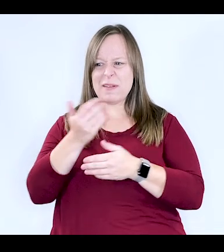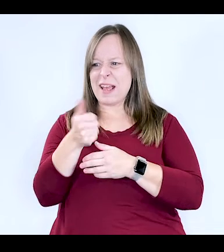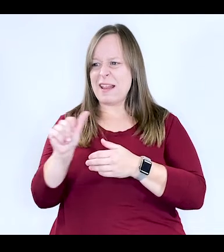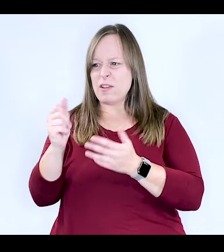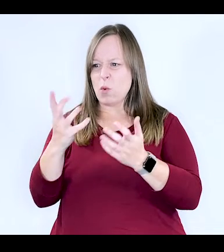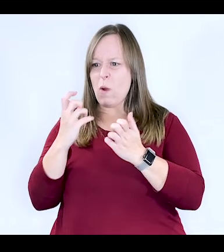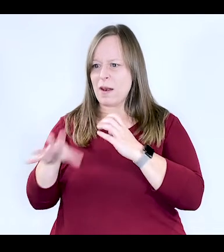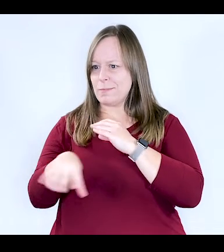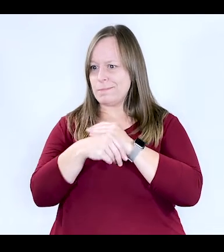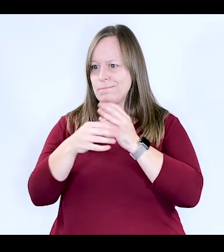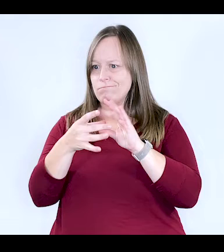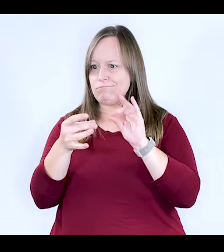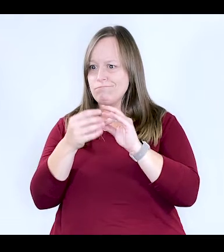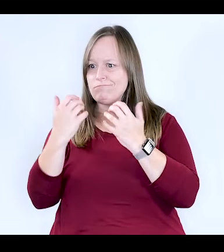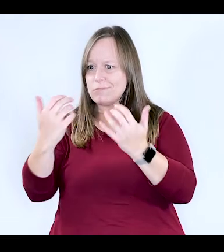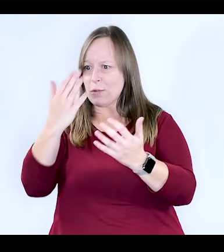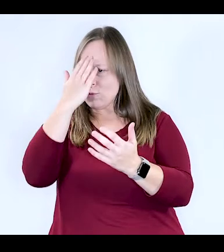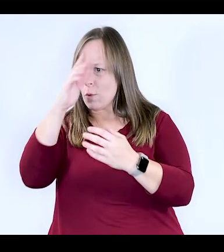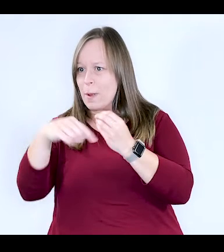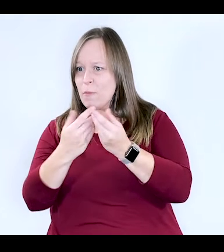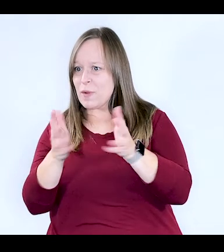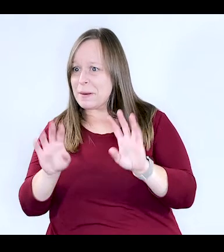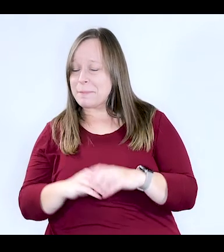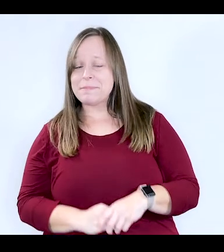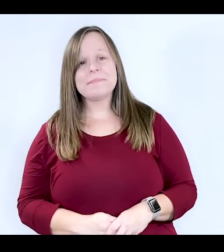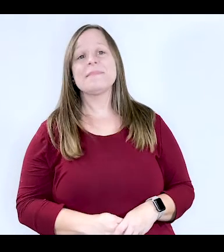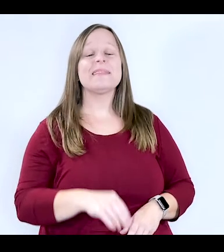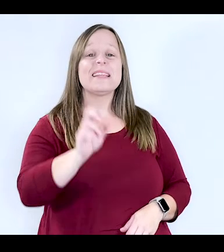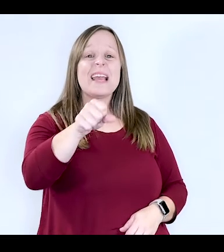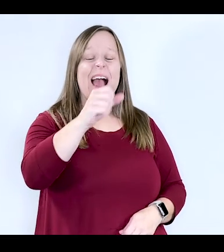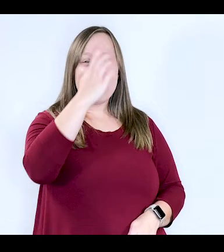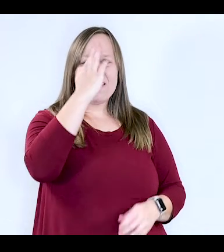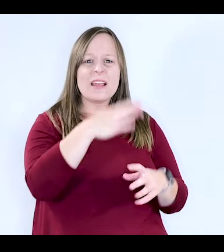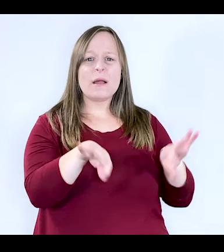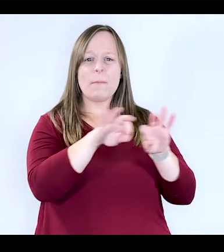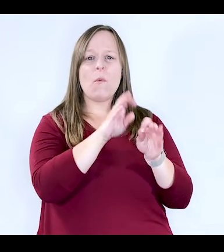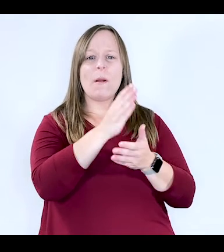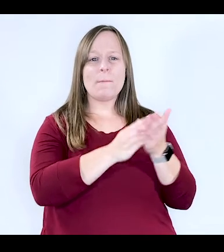Is there anything else that you'd like our audience to know about it? Yeah. I think an important thing to know